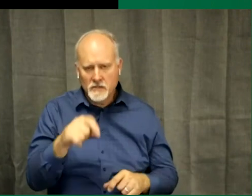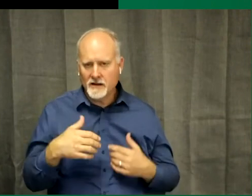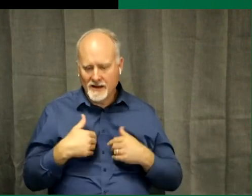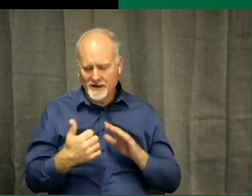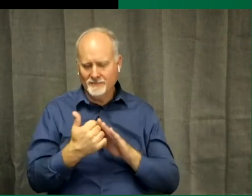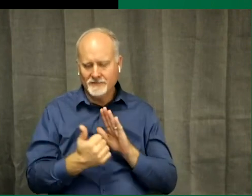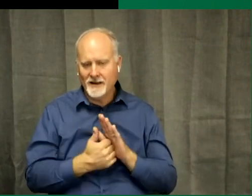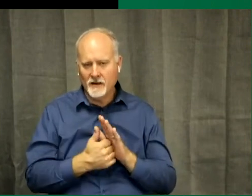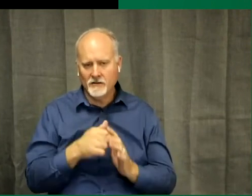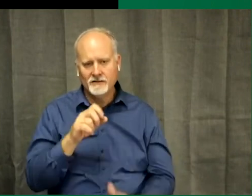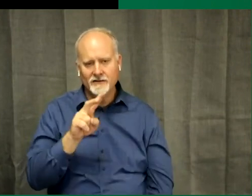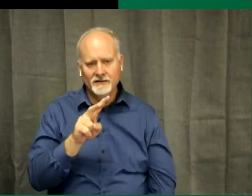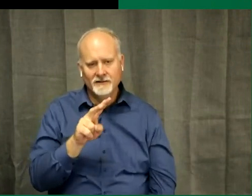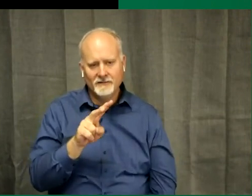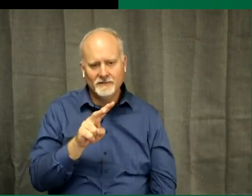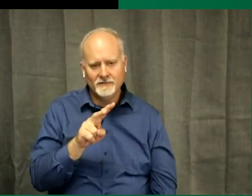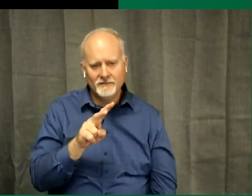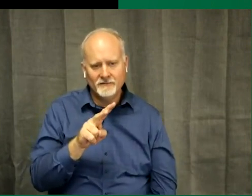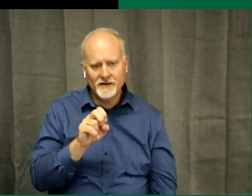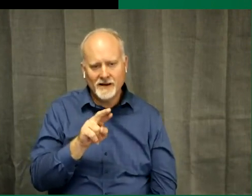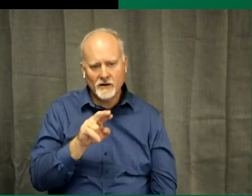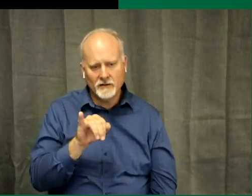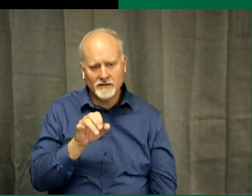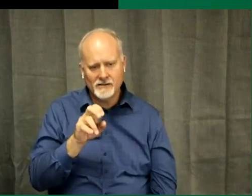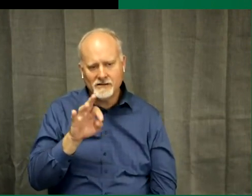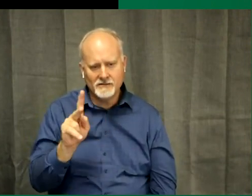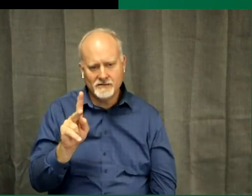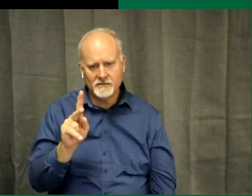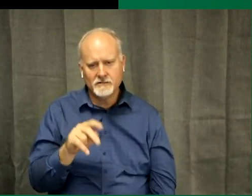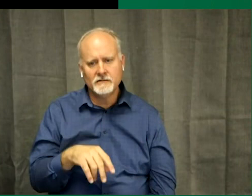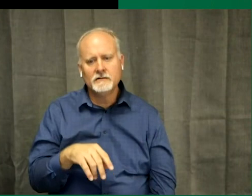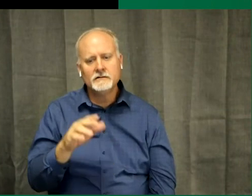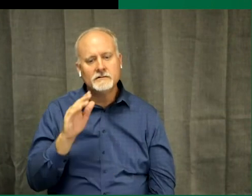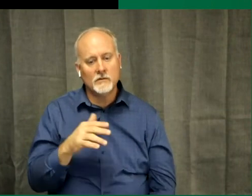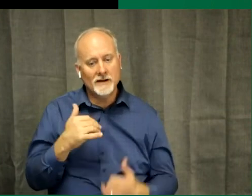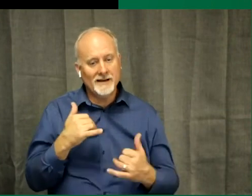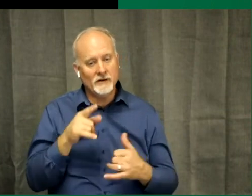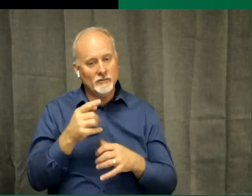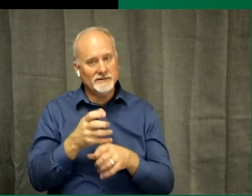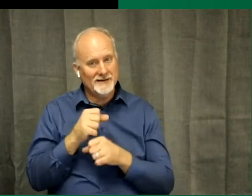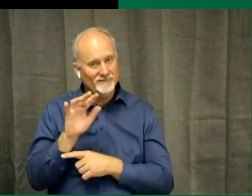if you've not done that yet please go ahead and do that currently you receive a five dollar gift card